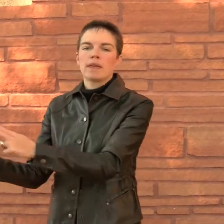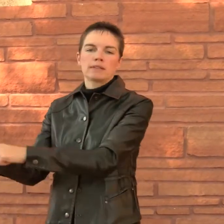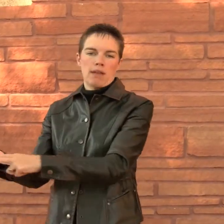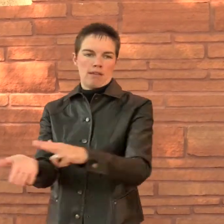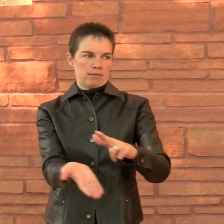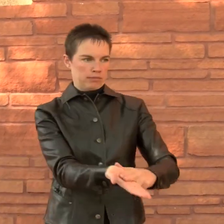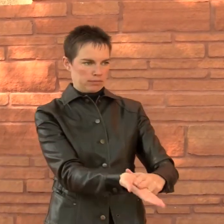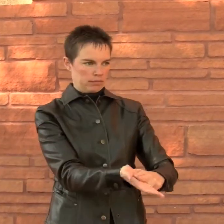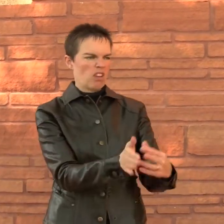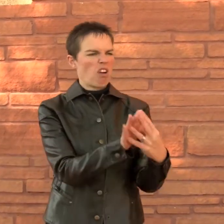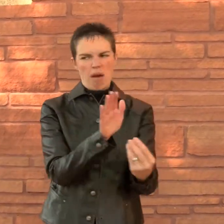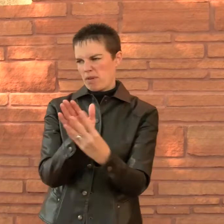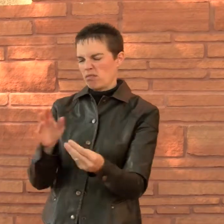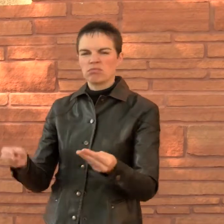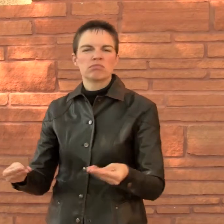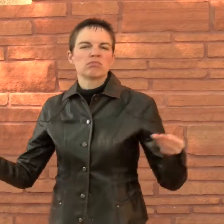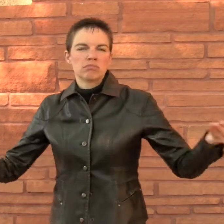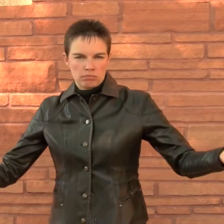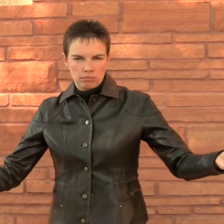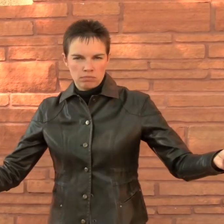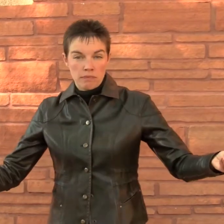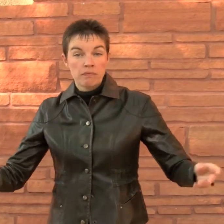If it is, then they will both sign the agreement, and the mediator will give both parties a copy.